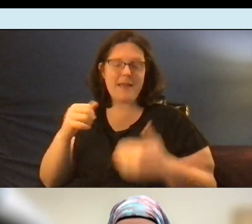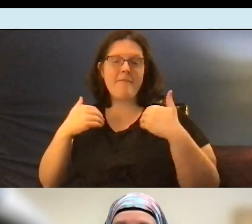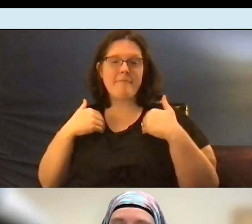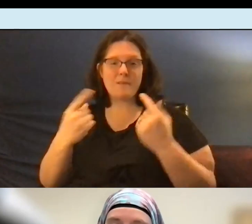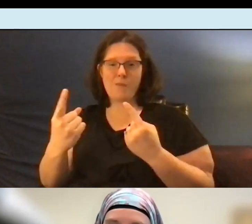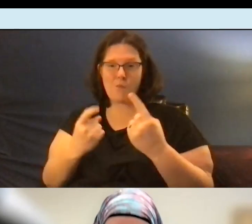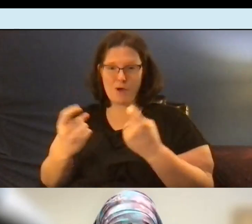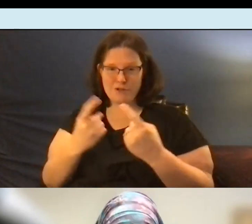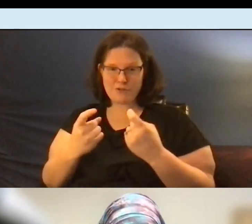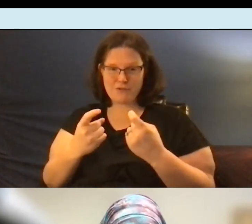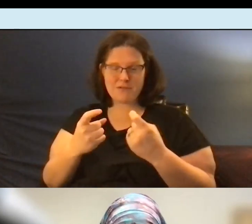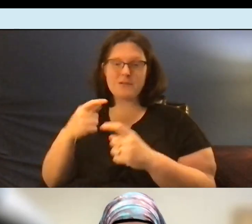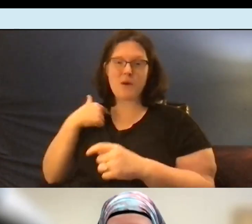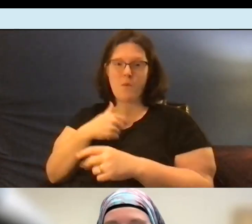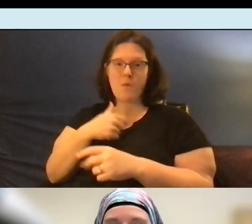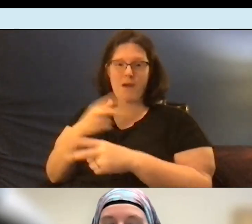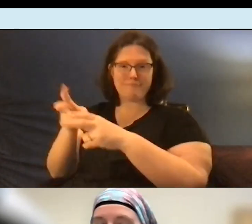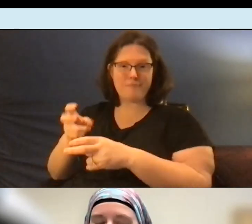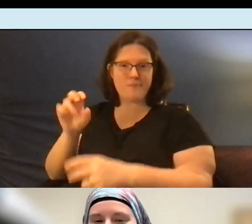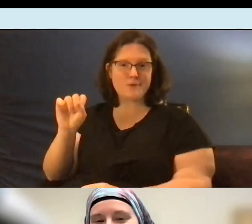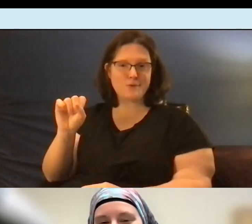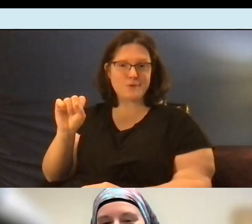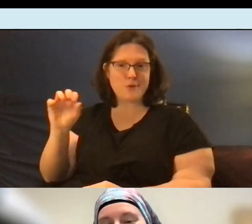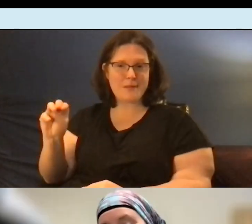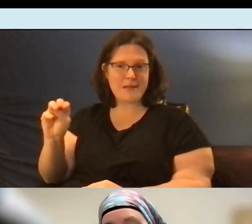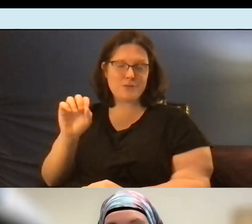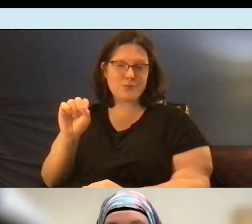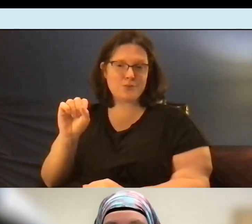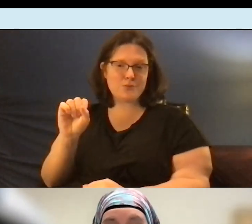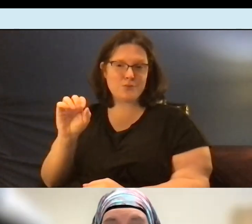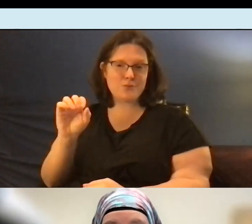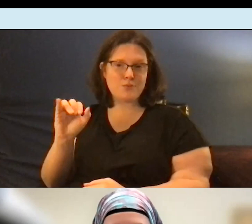received from social media and I know some of these, I think, you pretty much went over in